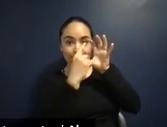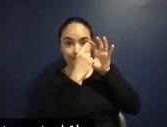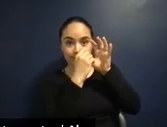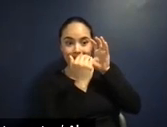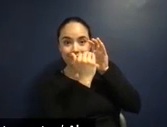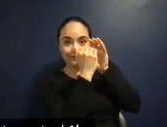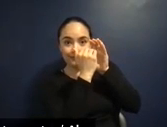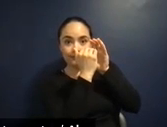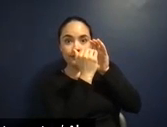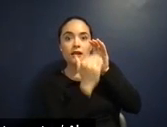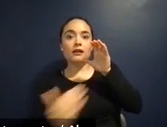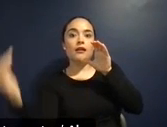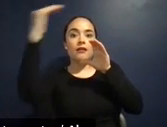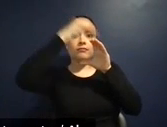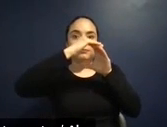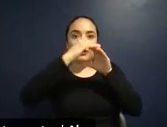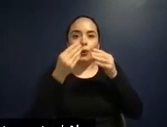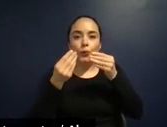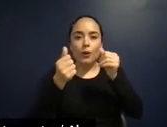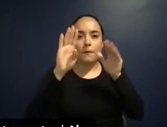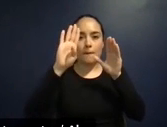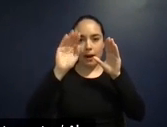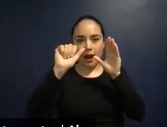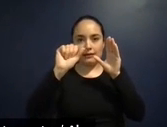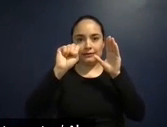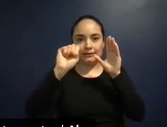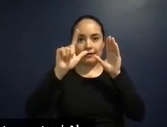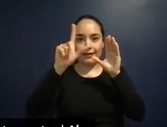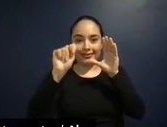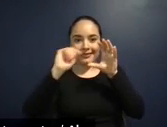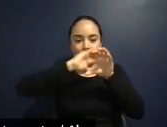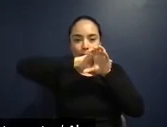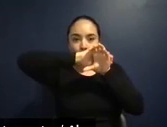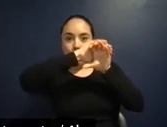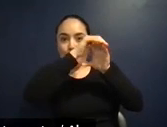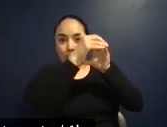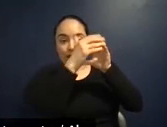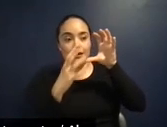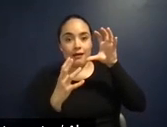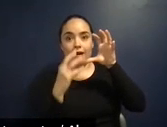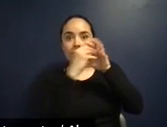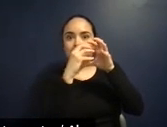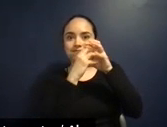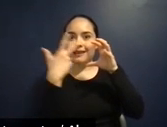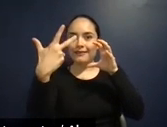about are gassy bubbles in the volcanoes? It's very similar to how these form as well. We have the